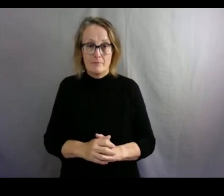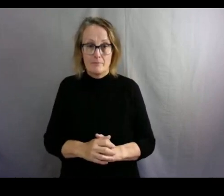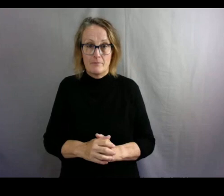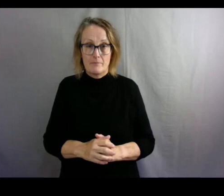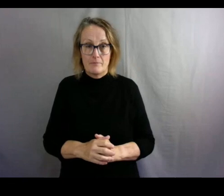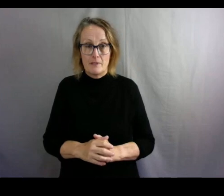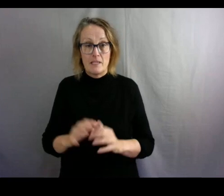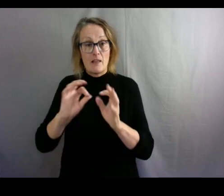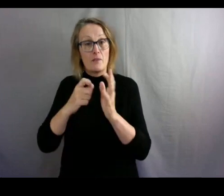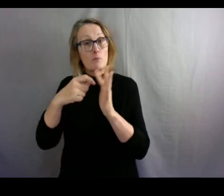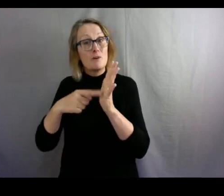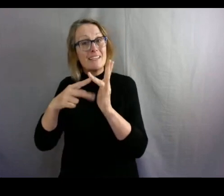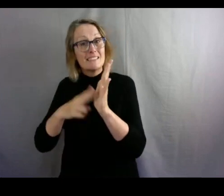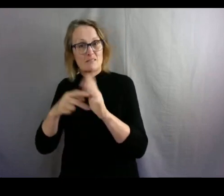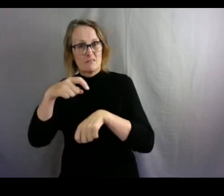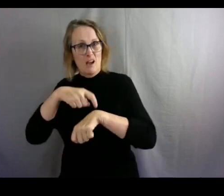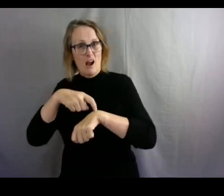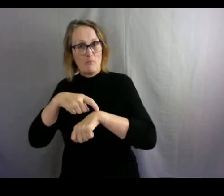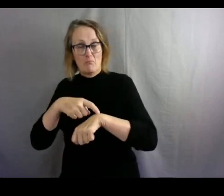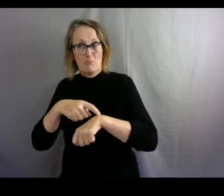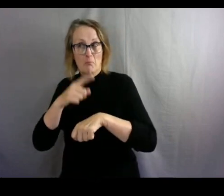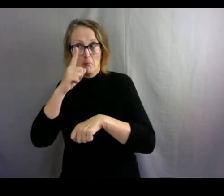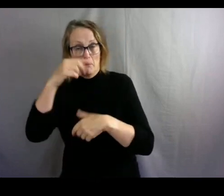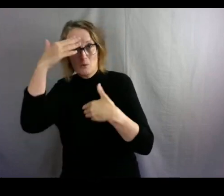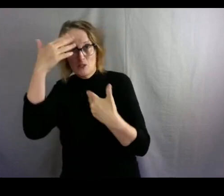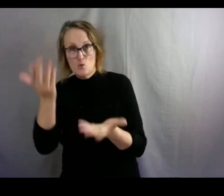So a date which was very important, you know,